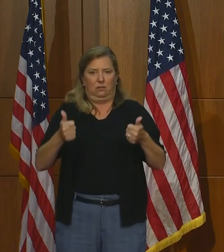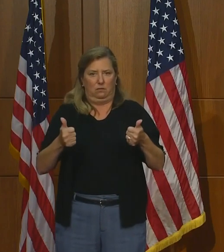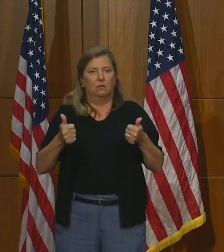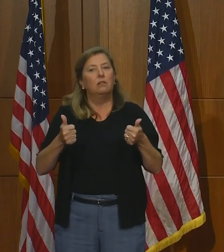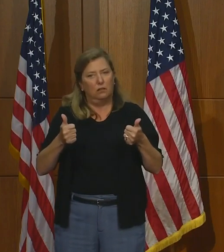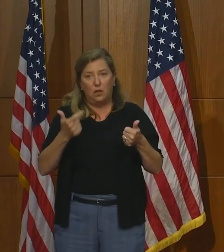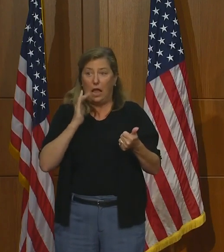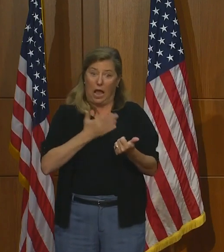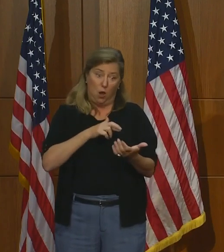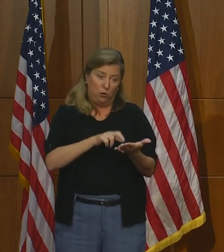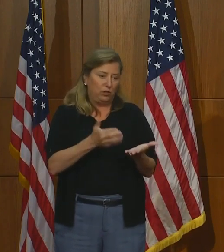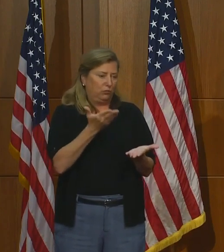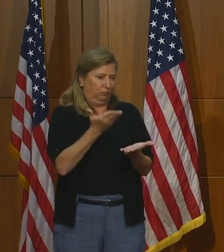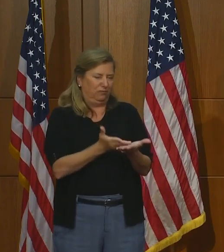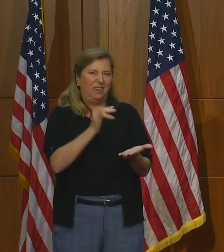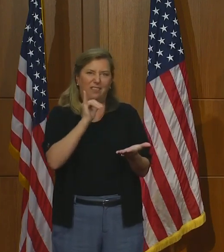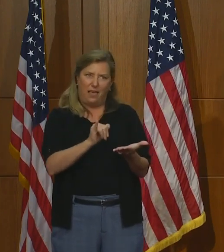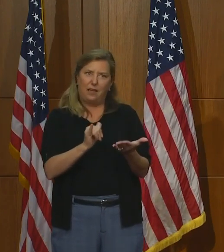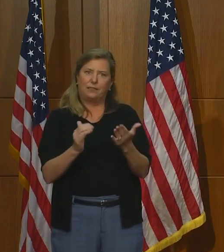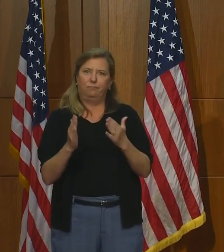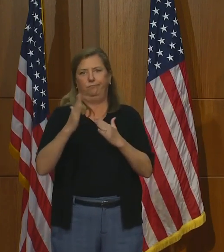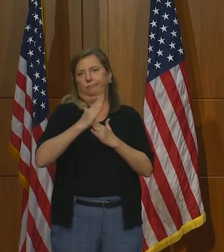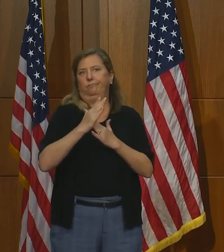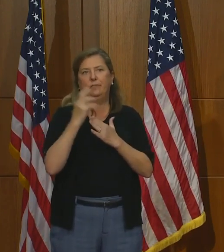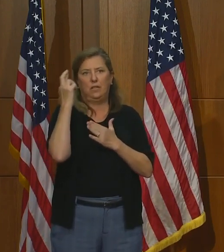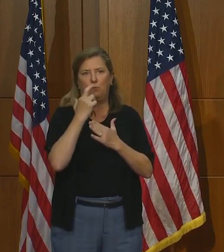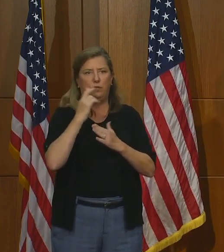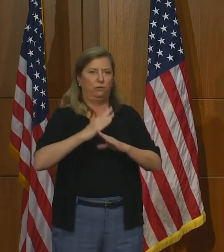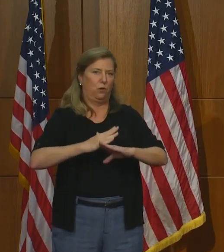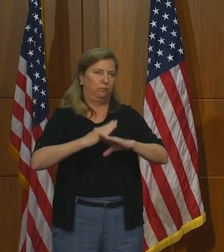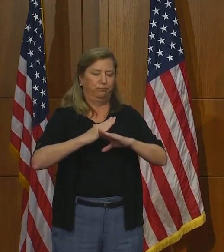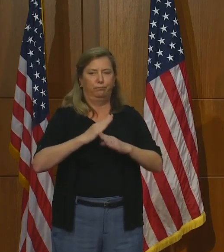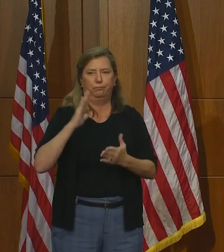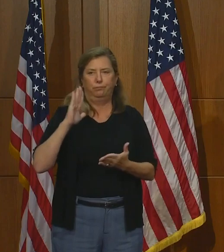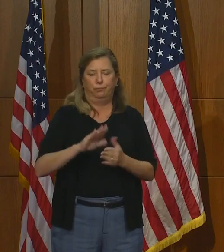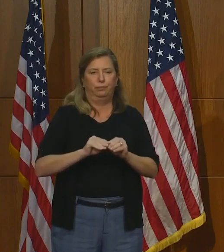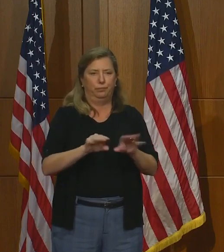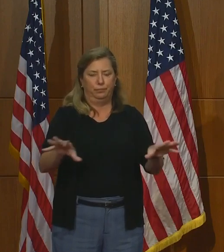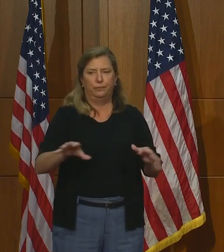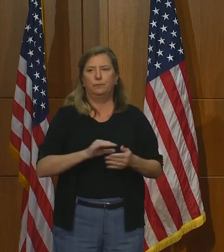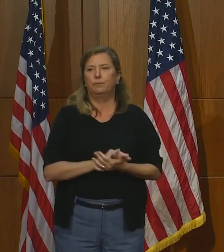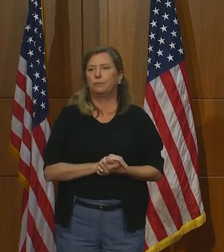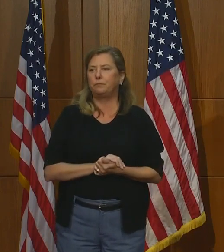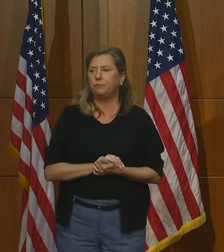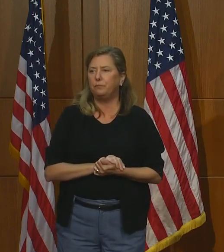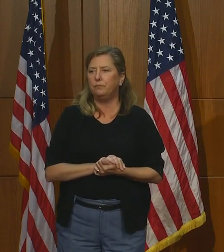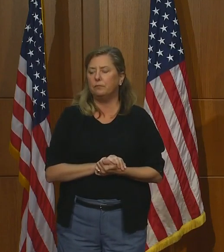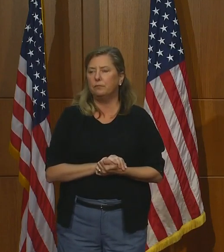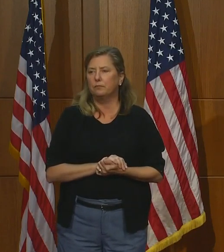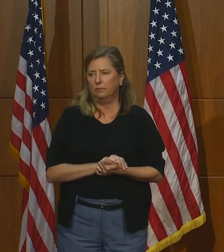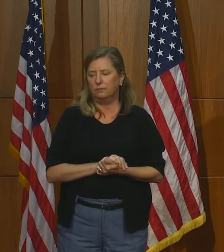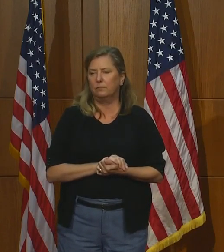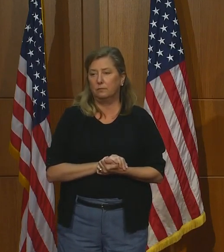DEPARTMENT OF HEALTH IS BASED ON. DISTANCING BECAUSE SURGE THAT WE'VE LOOKED AT HAS SUPPORTED THAT AS- THE PRIMARY